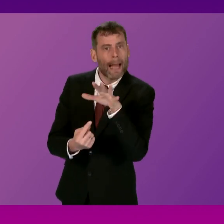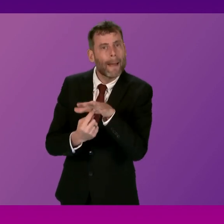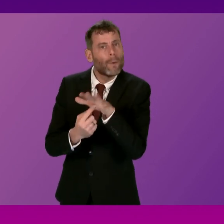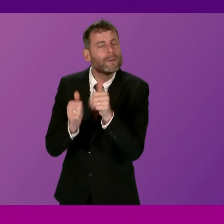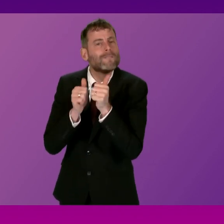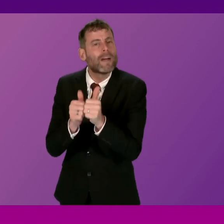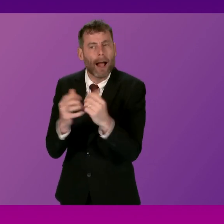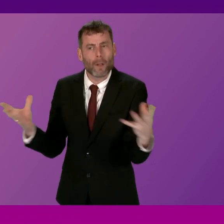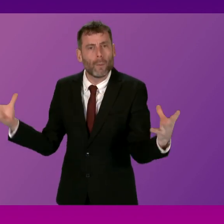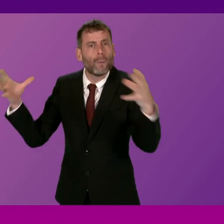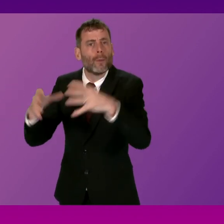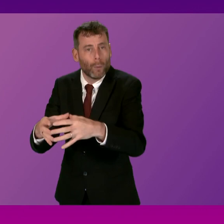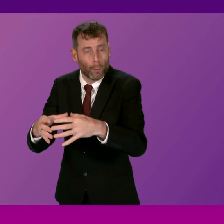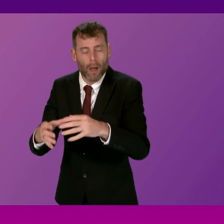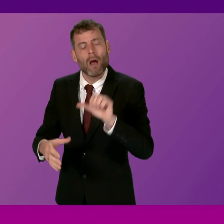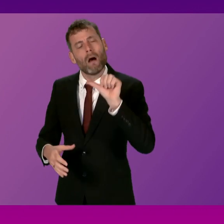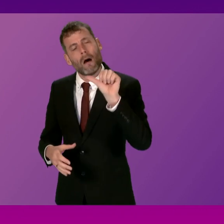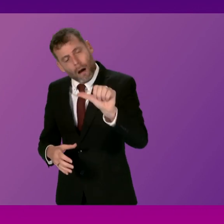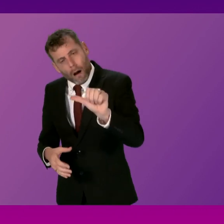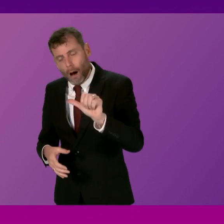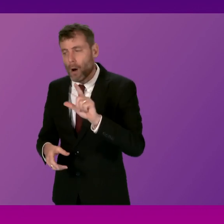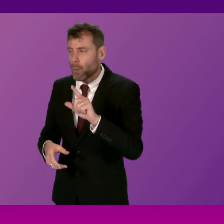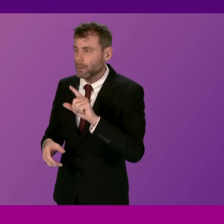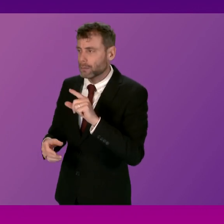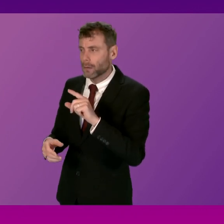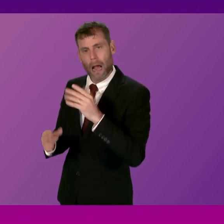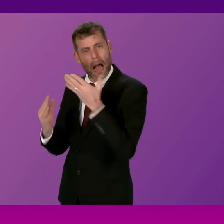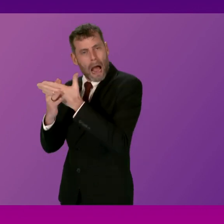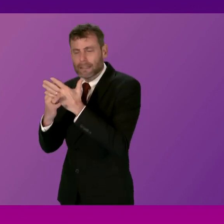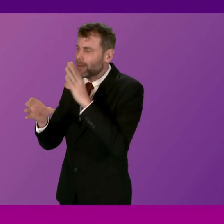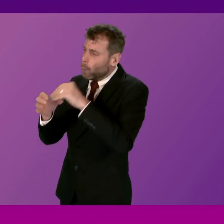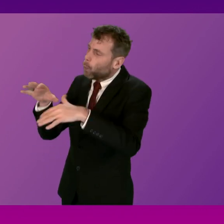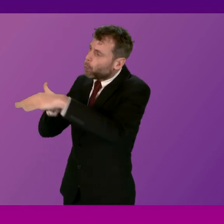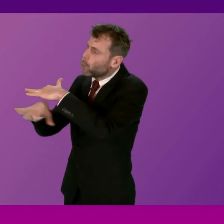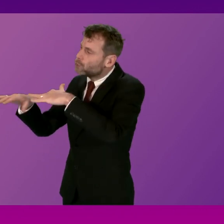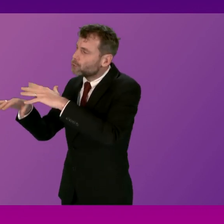Inclusion in the wider world is important, but ensuring that there are safe spaces in